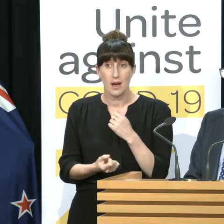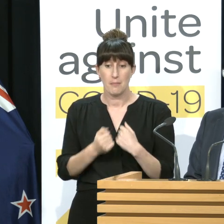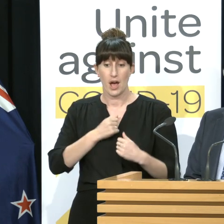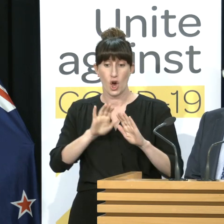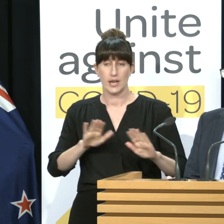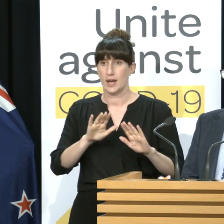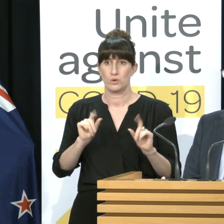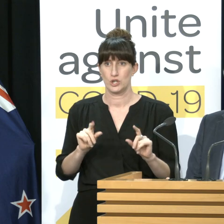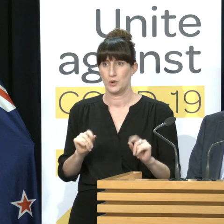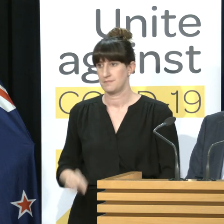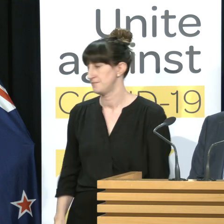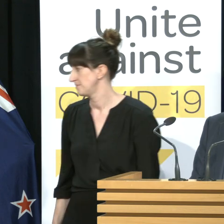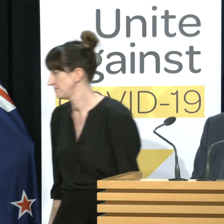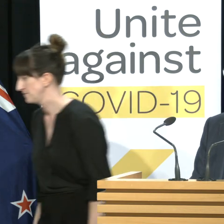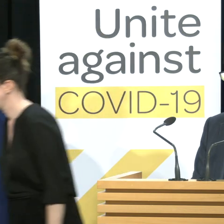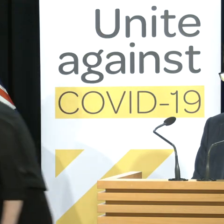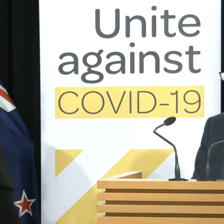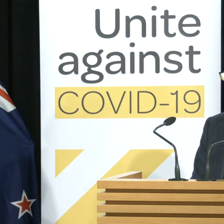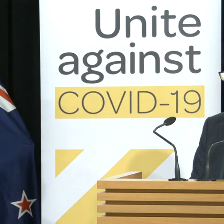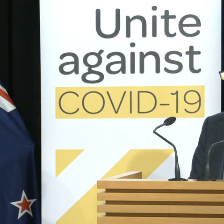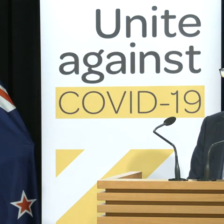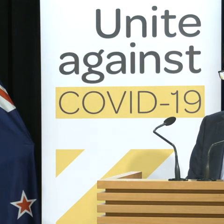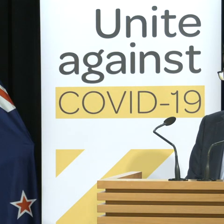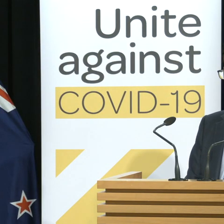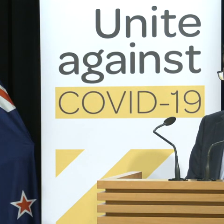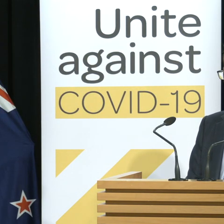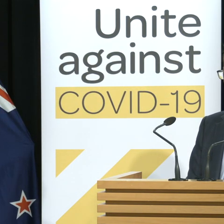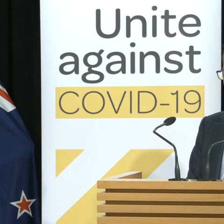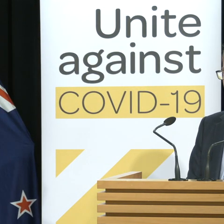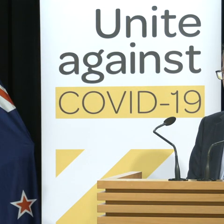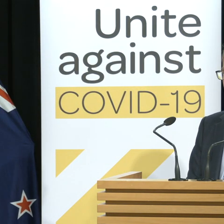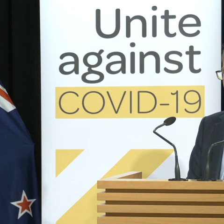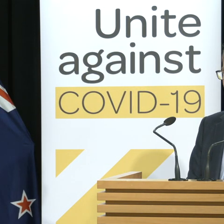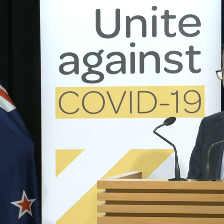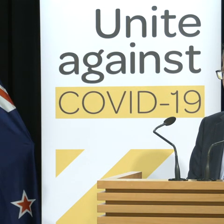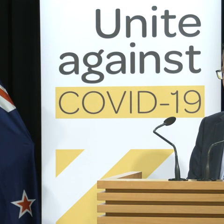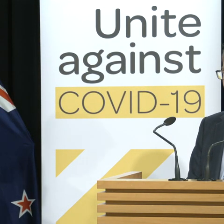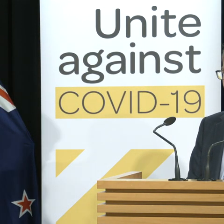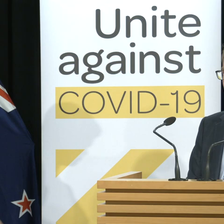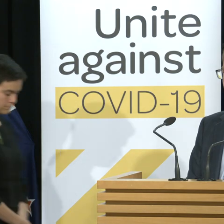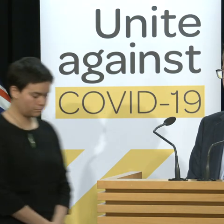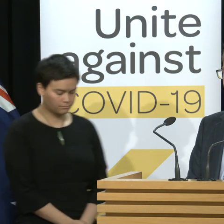You said, you've be working on this for a while, and you've been running the lack of a better word, war games to see how this plays out.